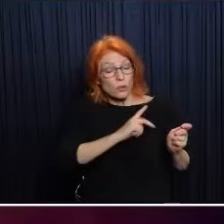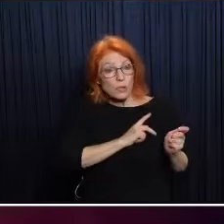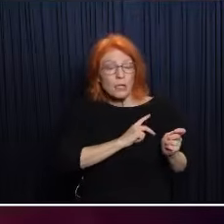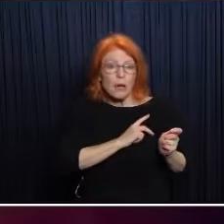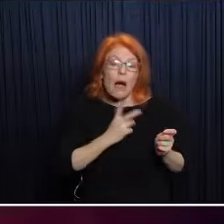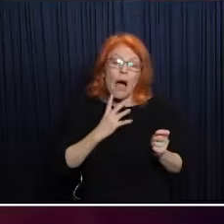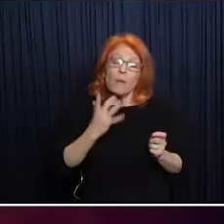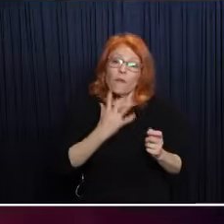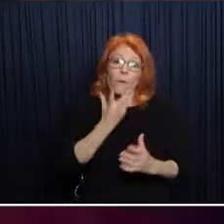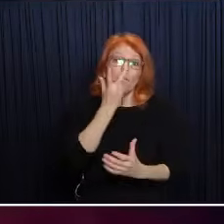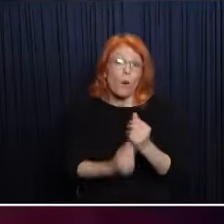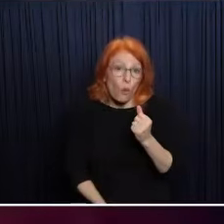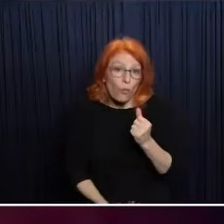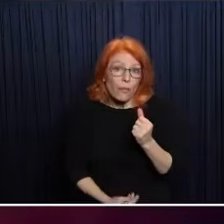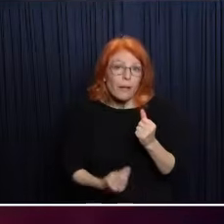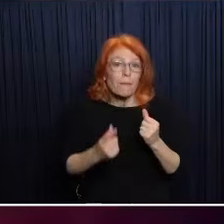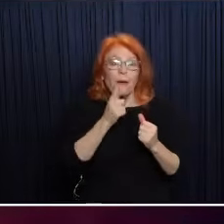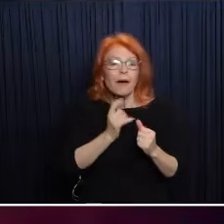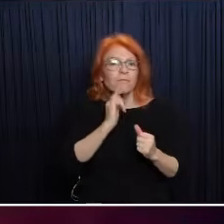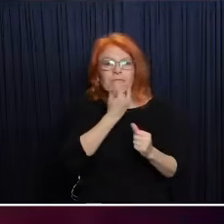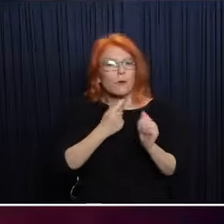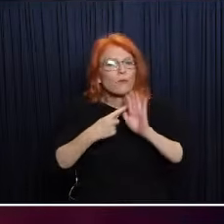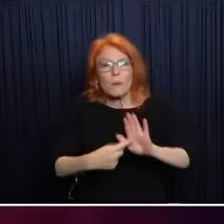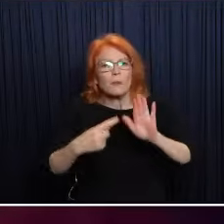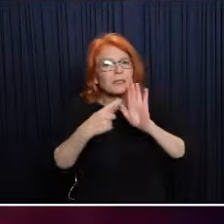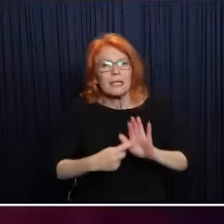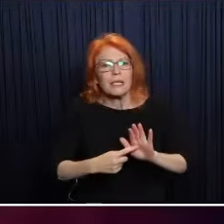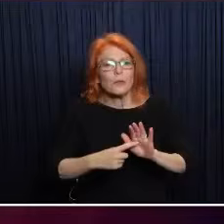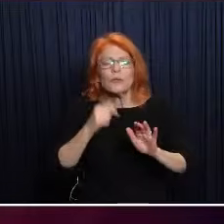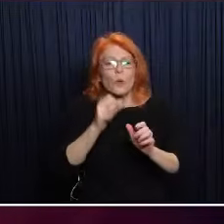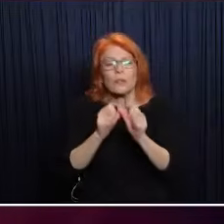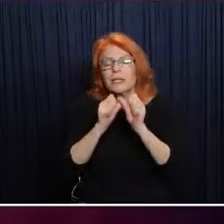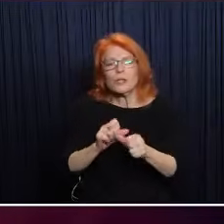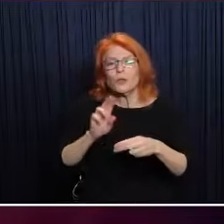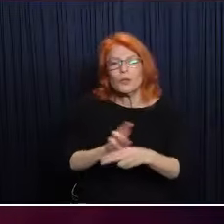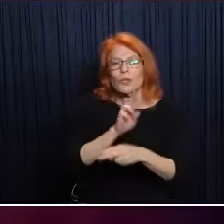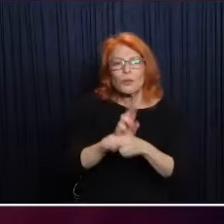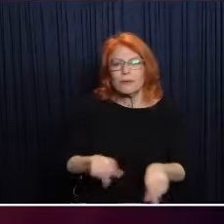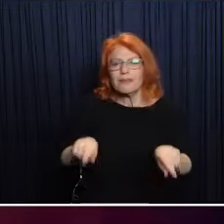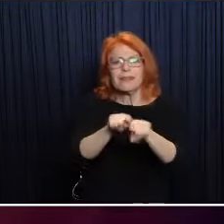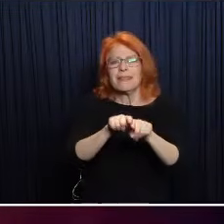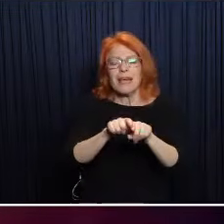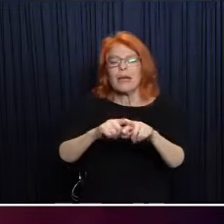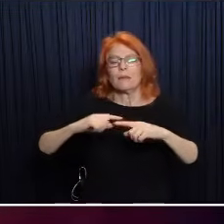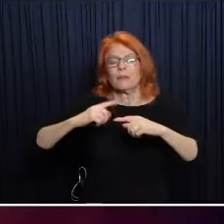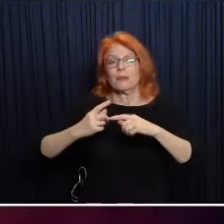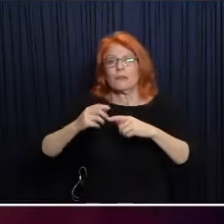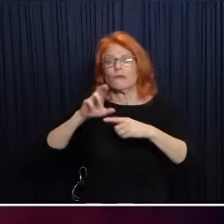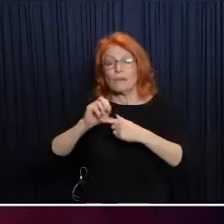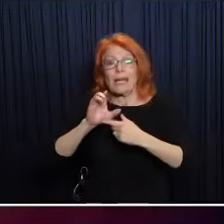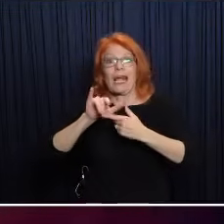REVENUE BASE OR PLAY GOLF? PERSONALLY, I WOULD LIKE TO HAVE